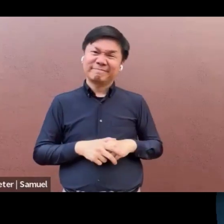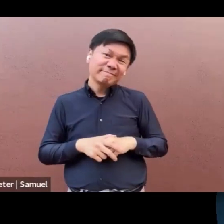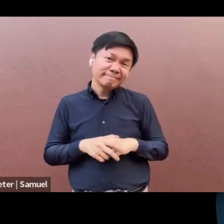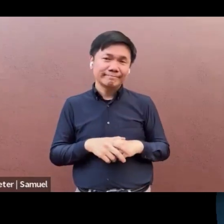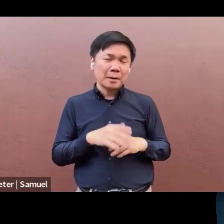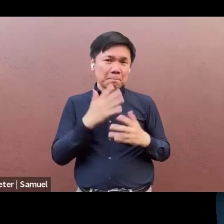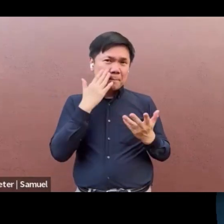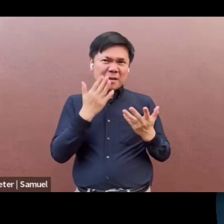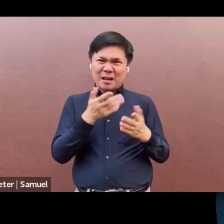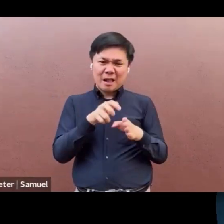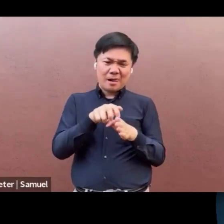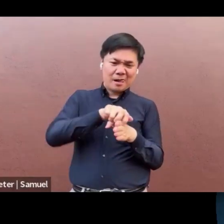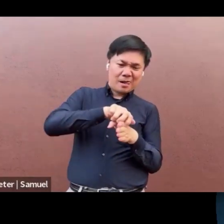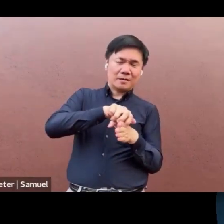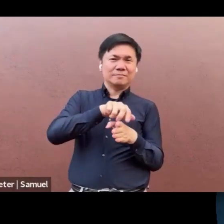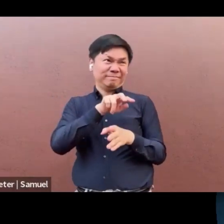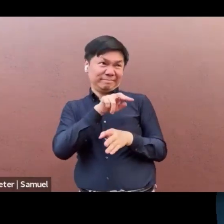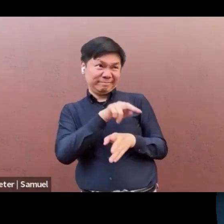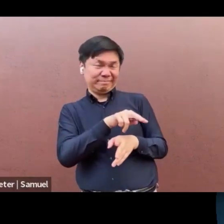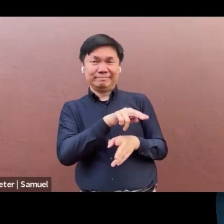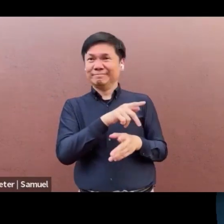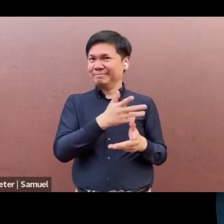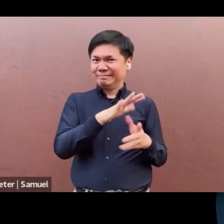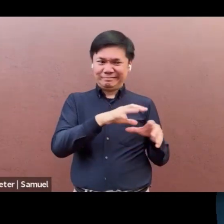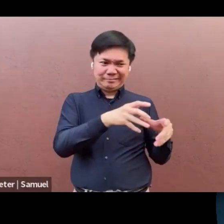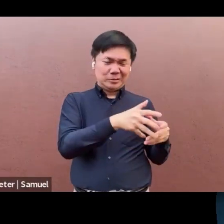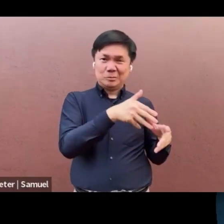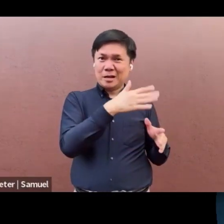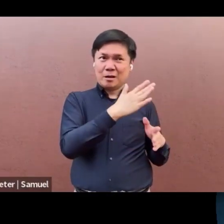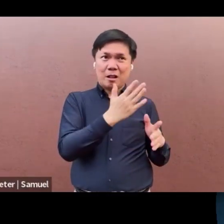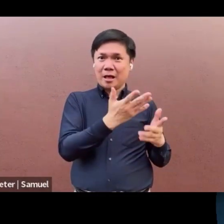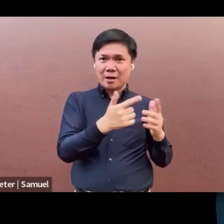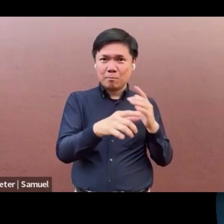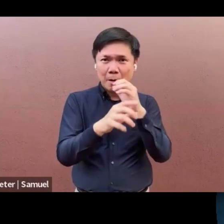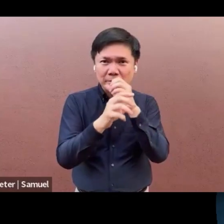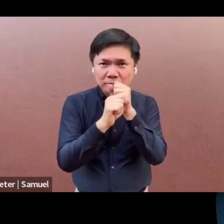biases are particularly pertinent to a certain population, we might find that inadvertently in